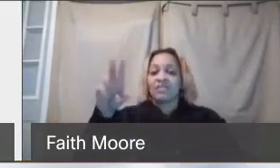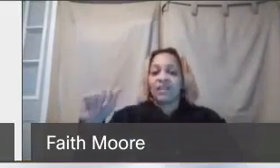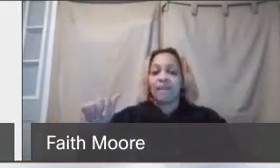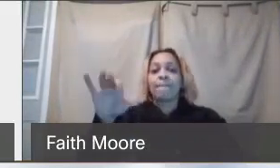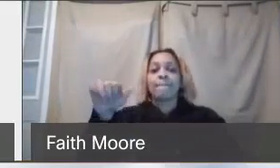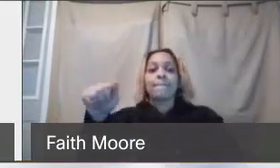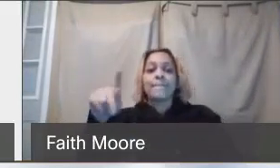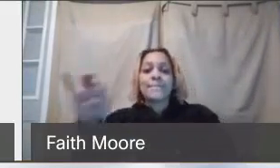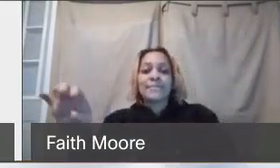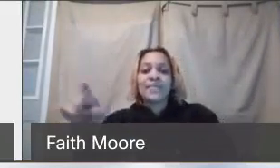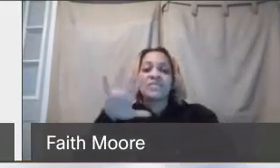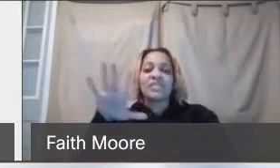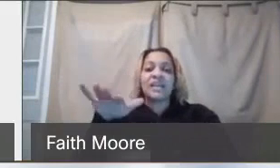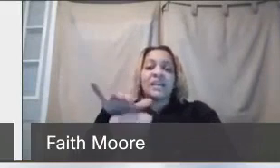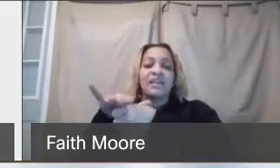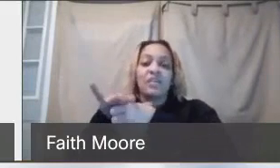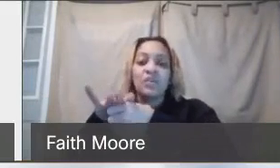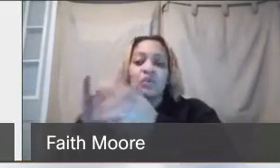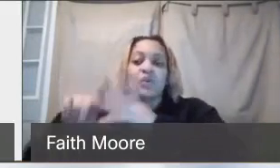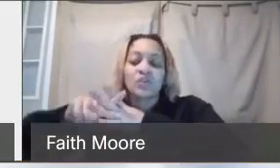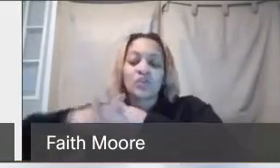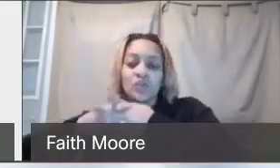Starts as well, so this is kind of that connection point. So.